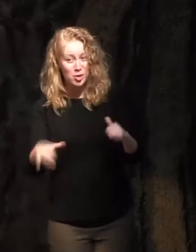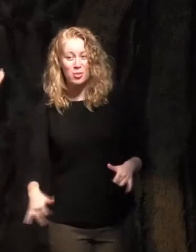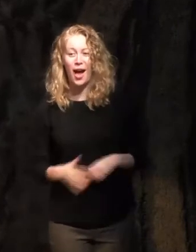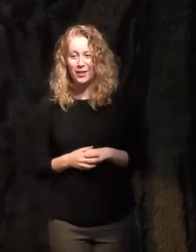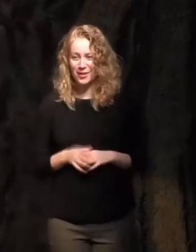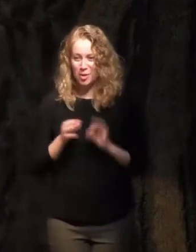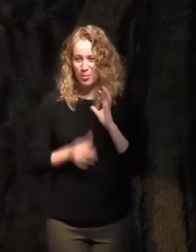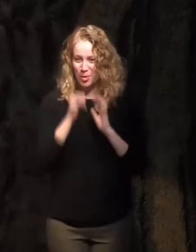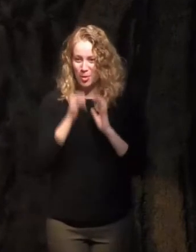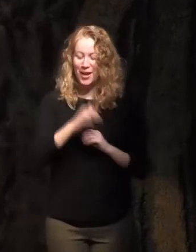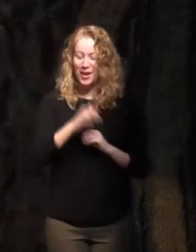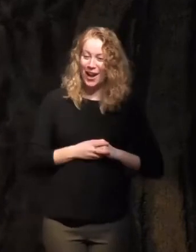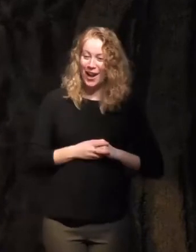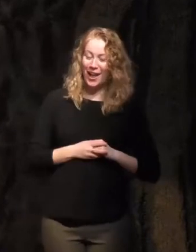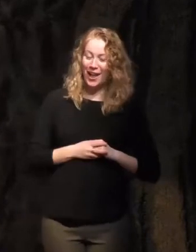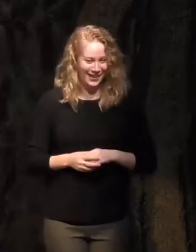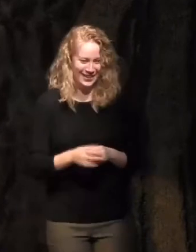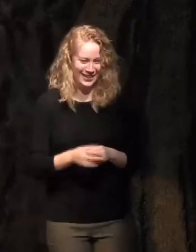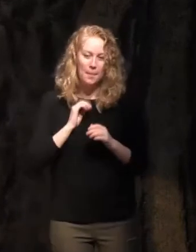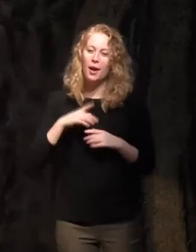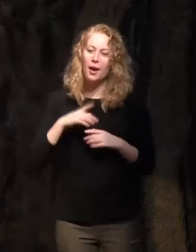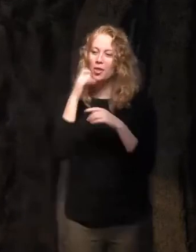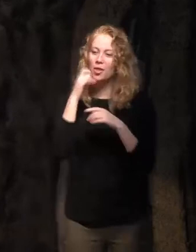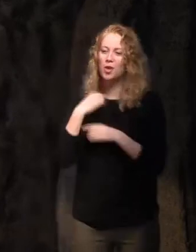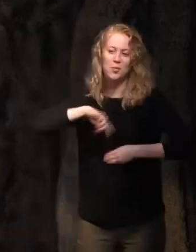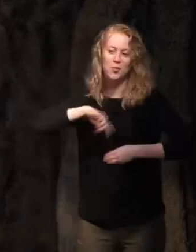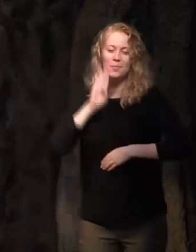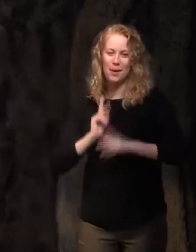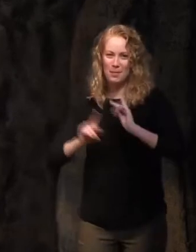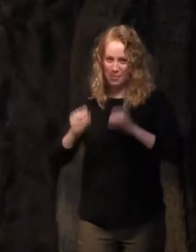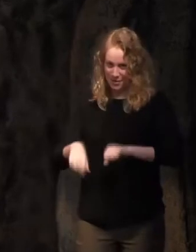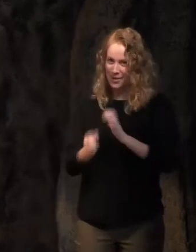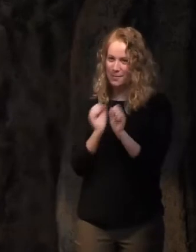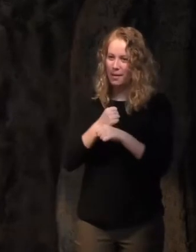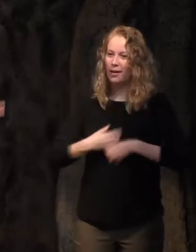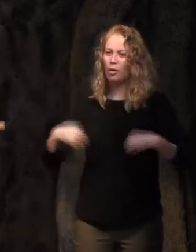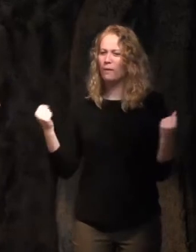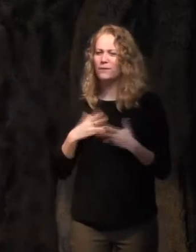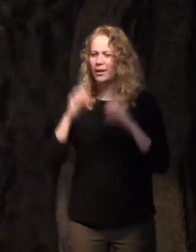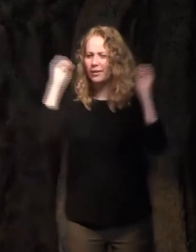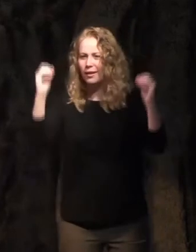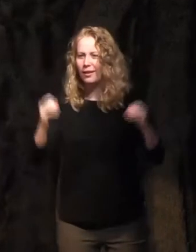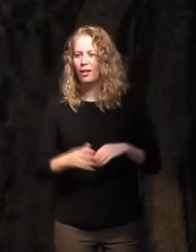Oh, the jokes we brown people get to make with no fear of retribution at all